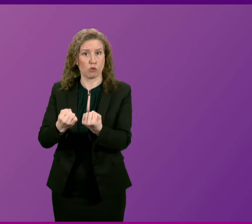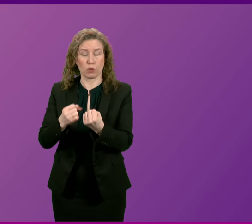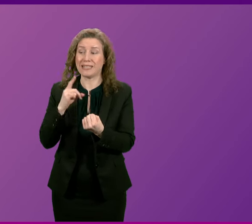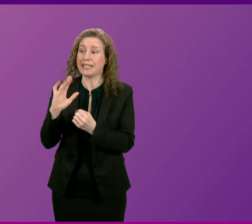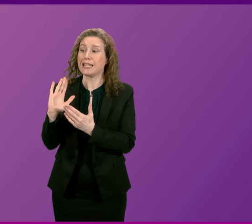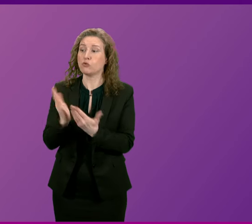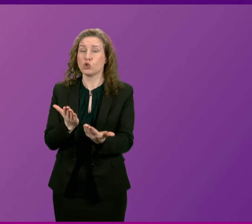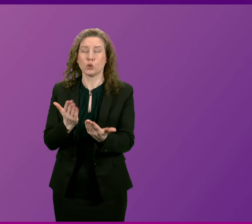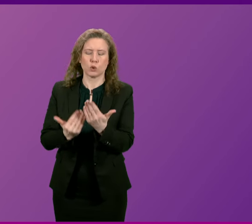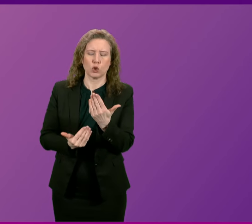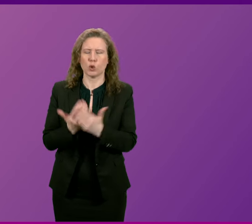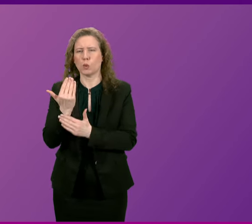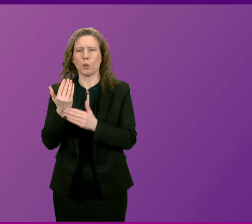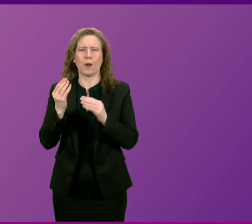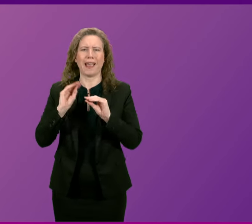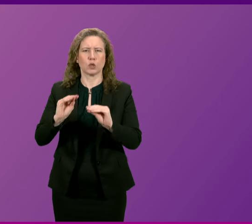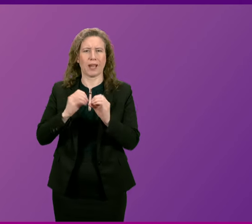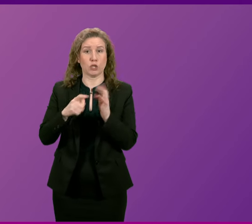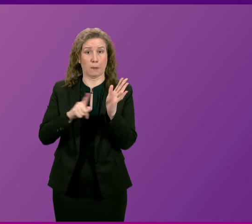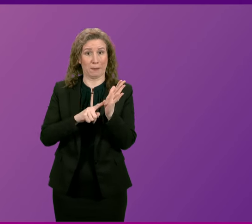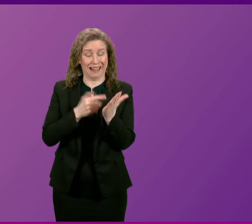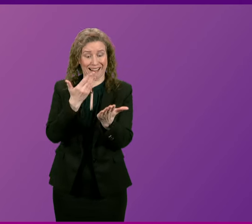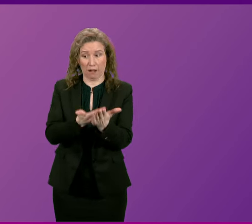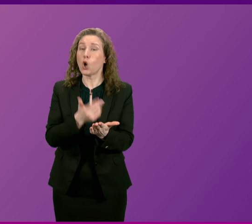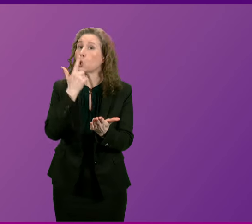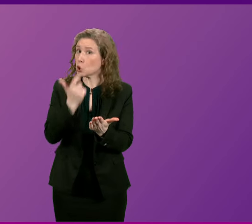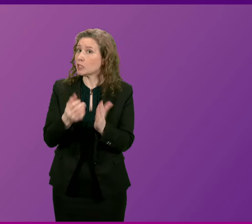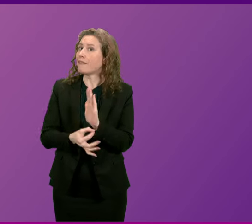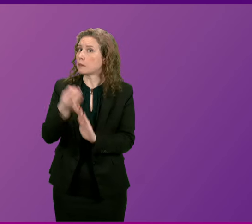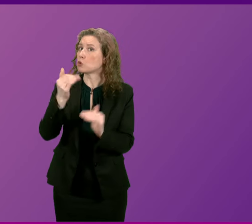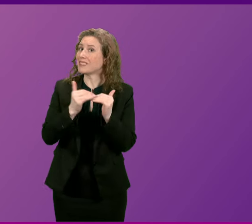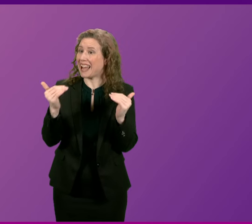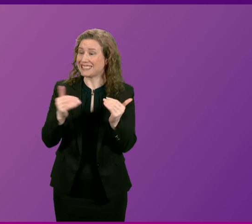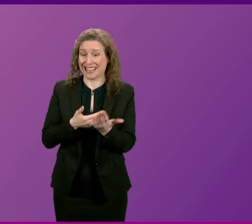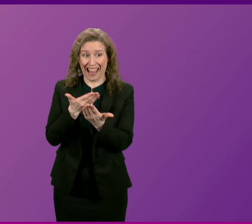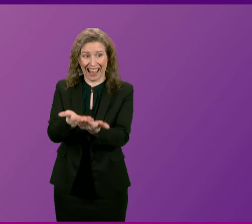a flagship education bill that could have improved standards but then abandoned it;